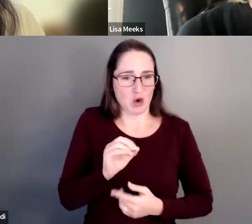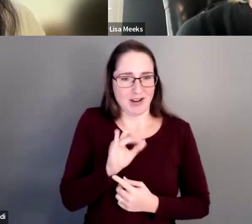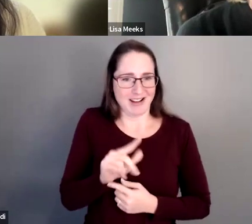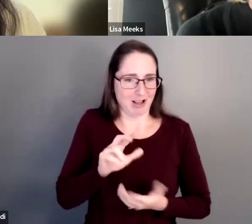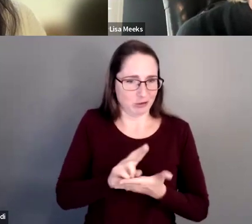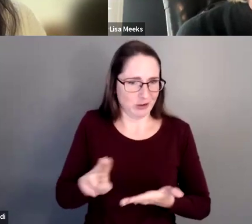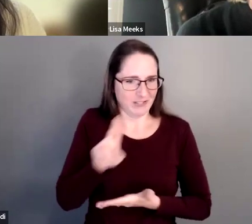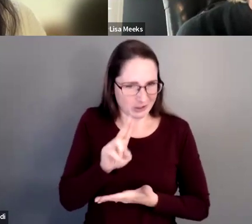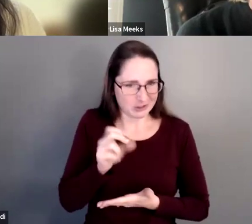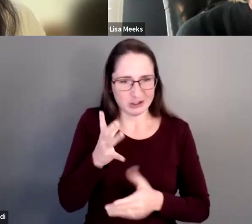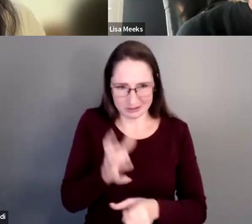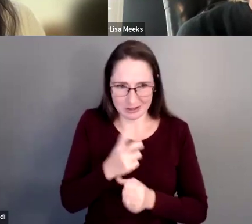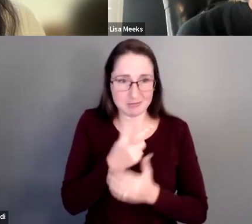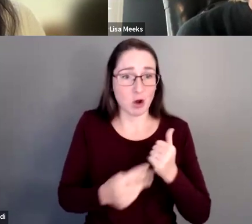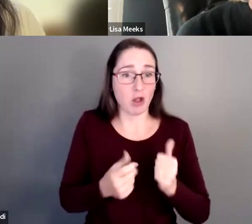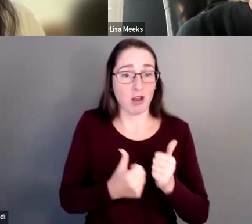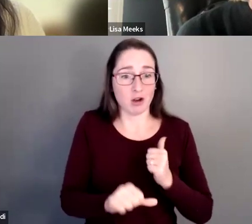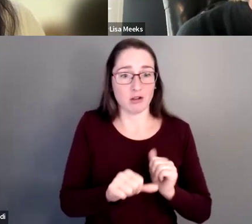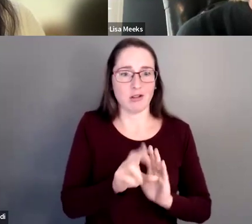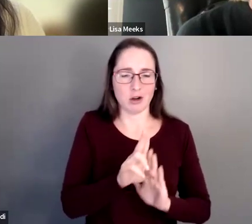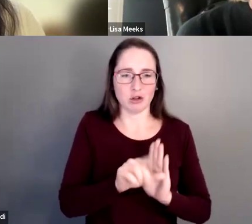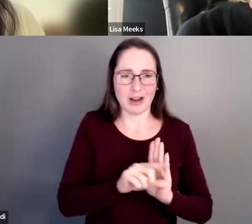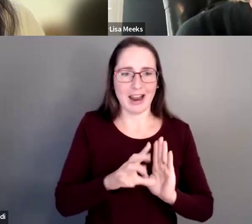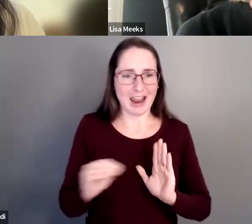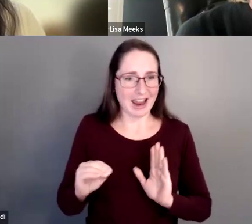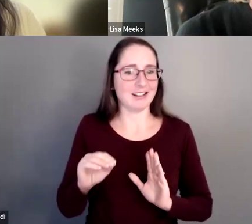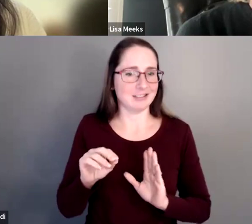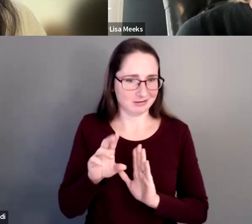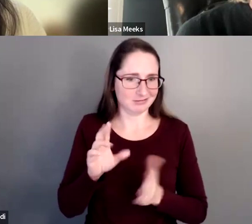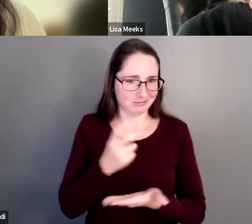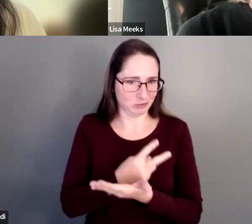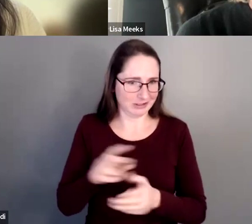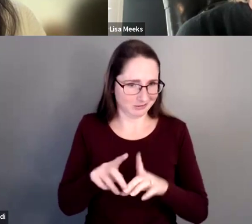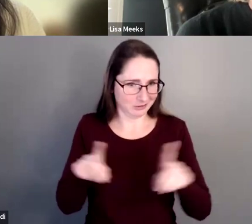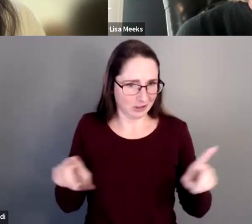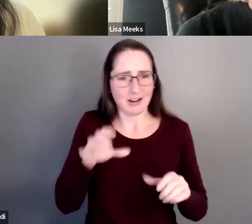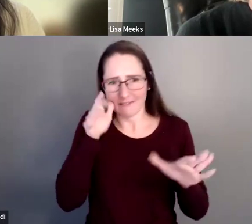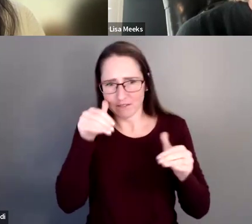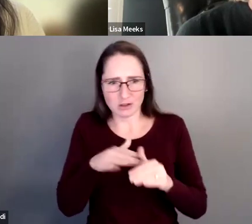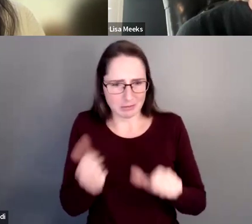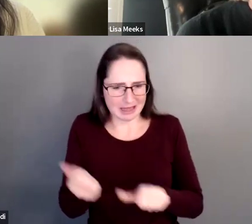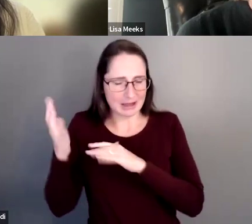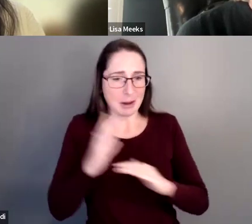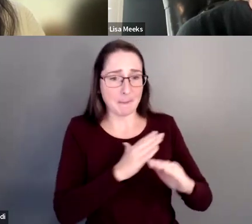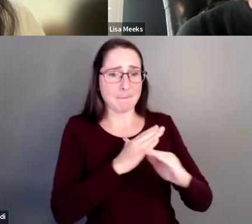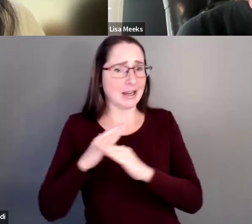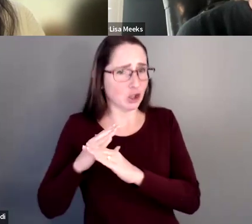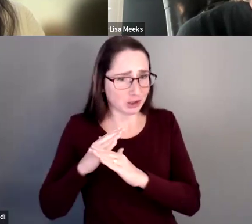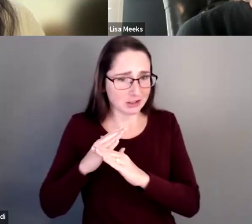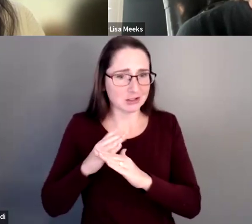Mytien Nguyen. She's a graduate of Cornell University where she earned both her undergraduate and graduate degrees. Her work